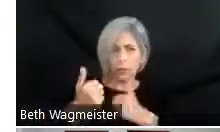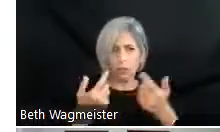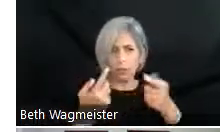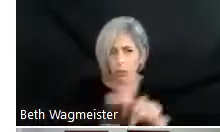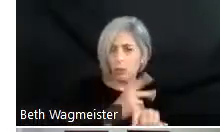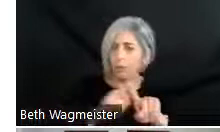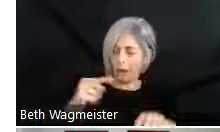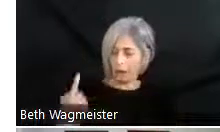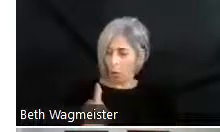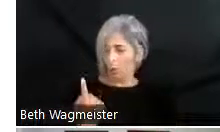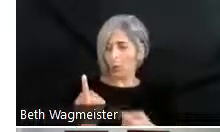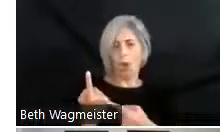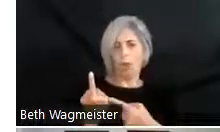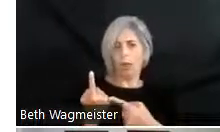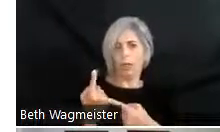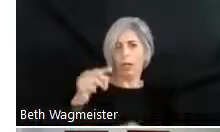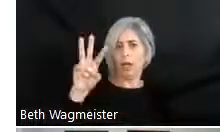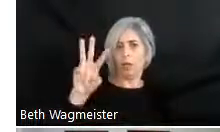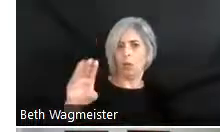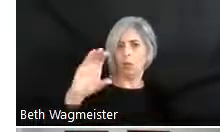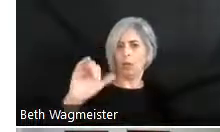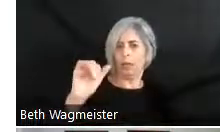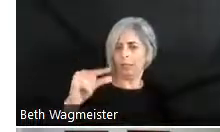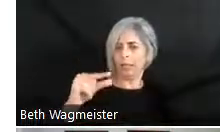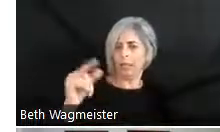only talking about the WCAG. So shortening that down to simplify to the